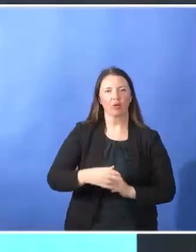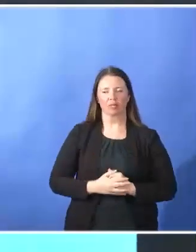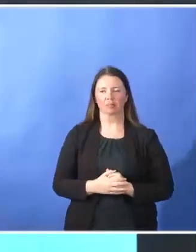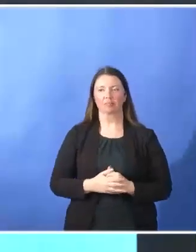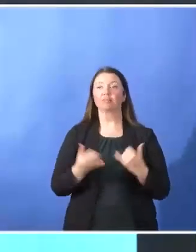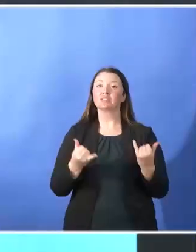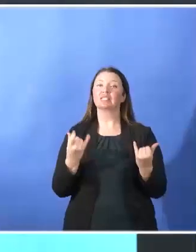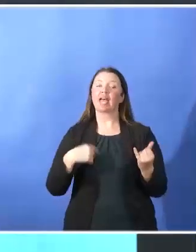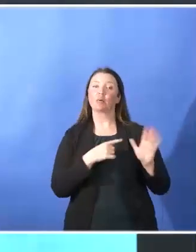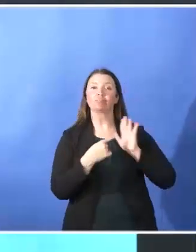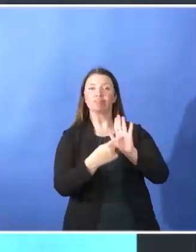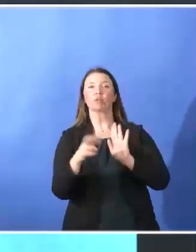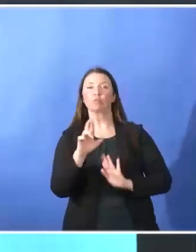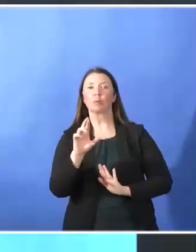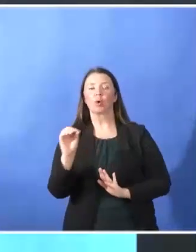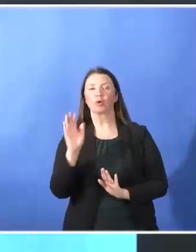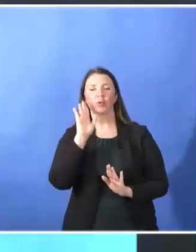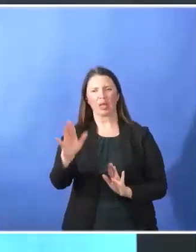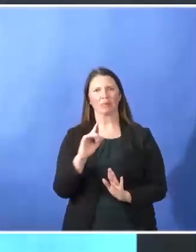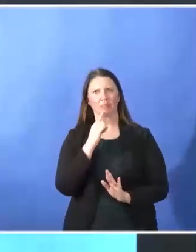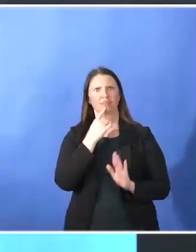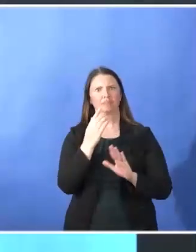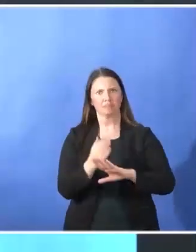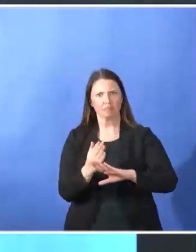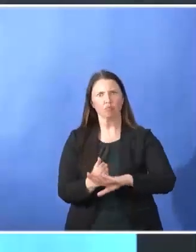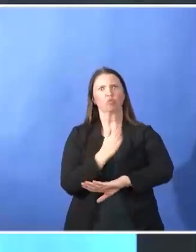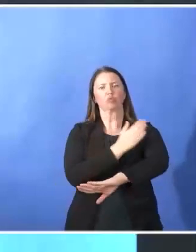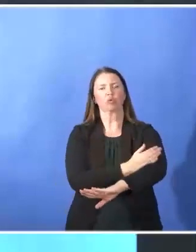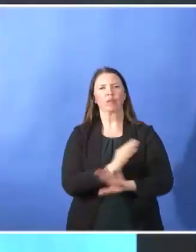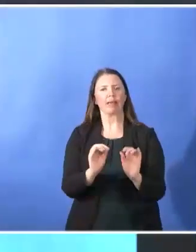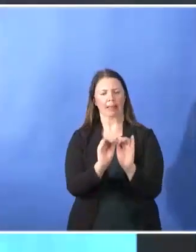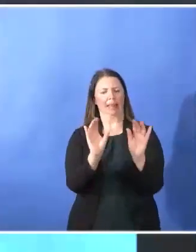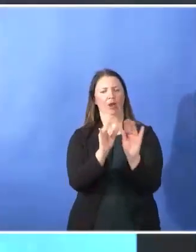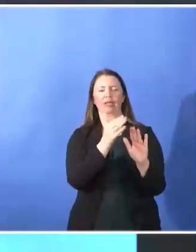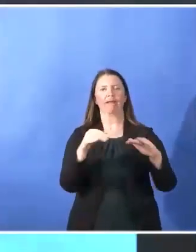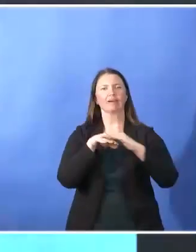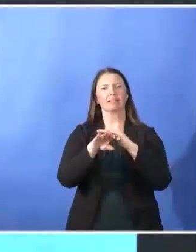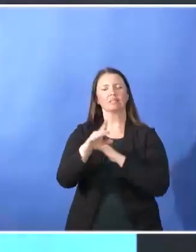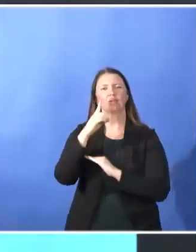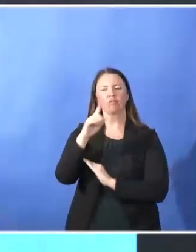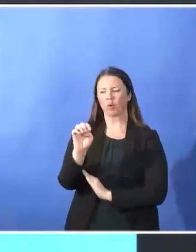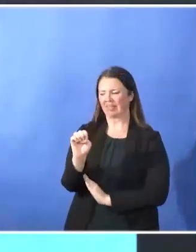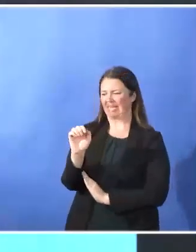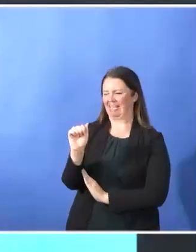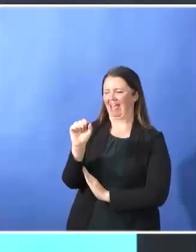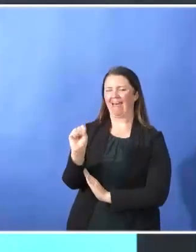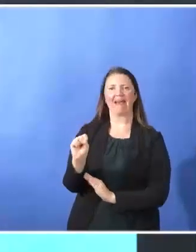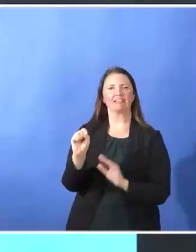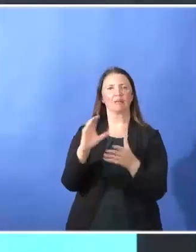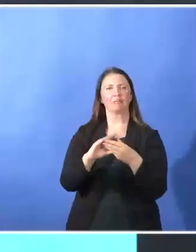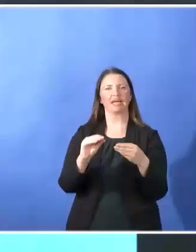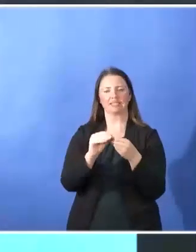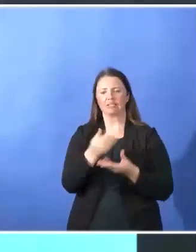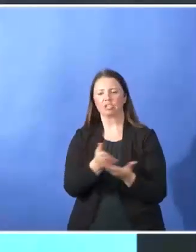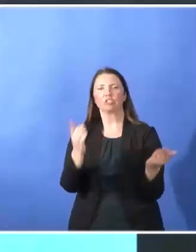THE CLARITY AND ACCESSIBILITY OF EMERGENCY ALERT SYSTEM MESSAGES TO THE PUBLIC, INCLUDING TO PEOPLE WITH